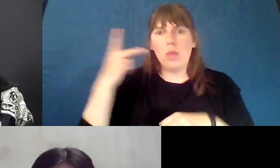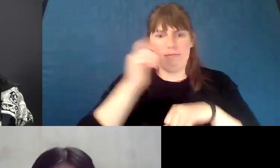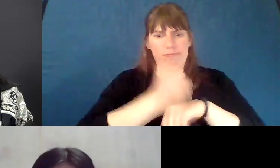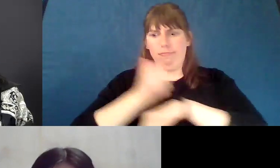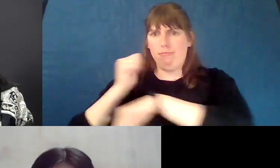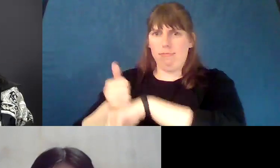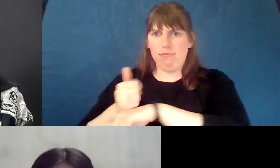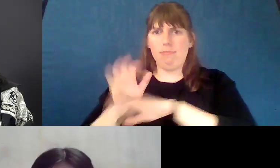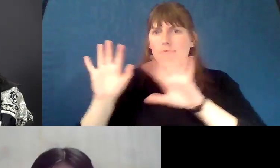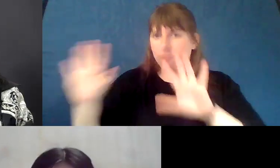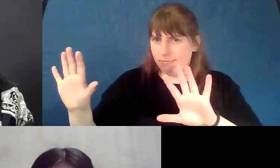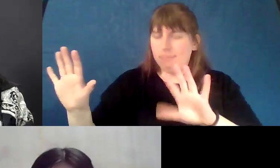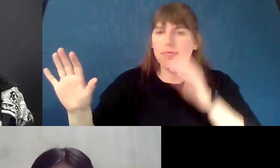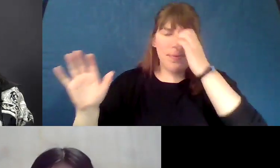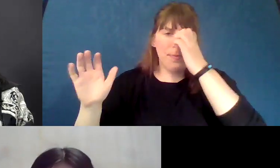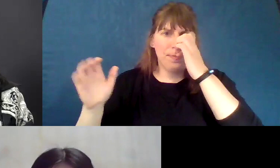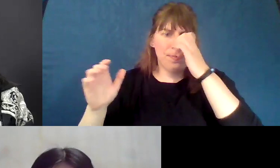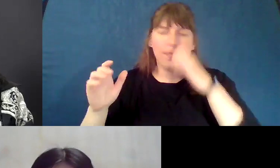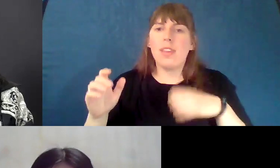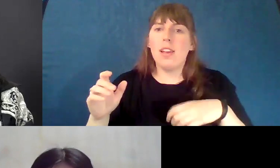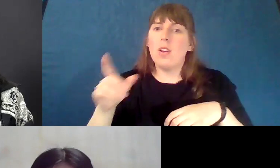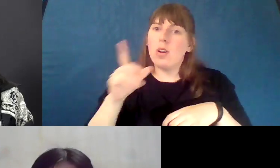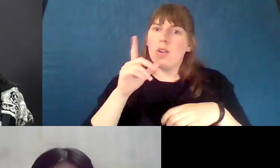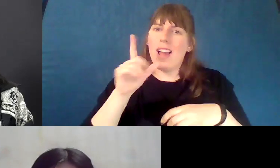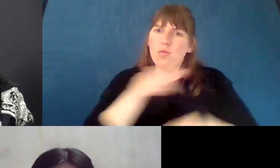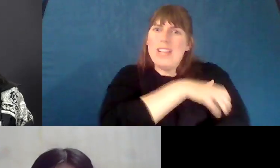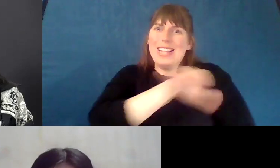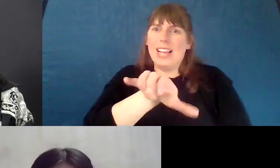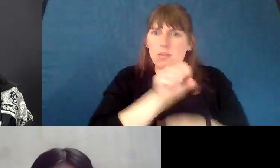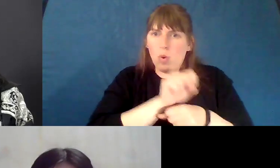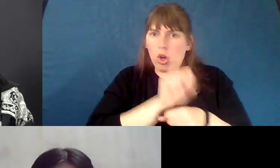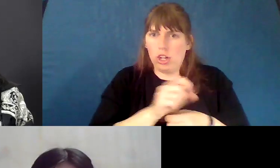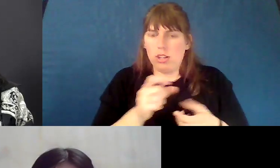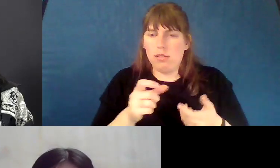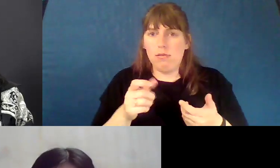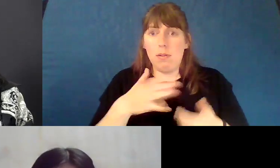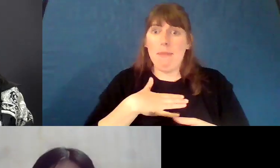we operate in terms of like, who delegating our, like supervision or like responsibilities, and who